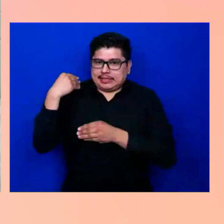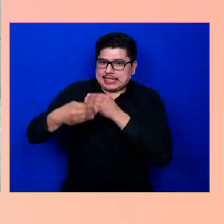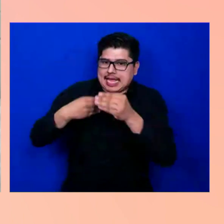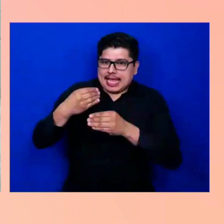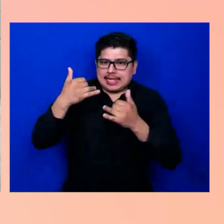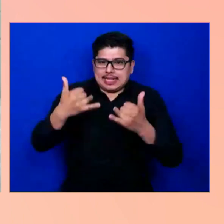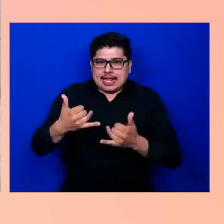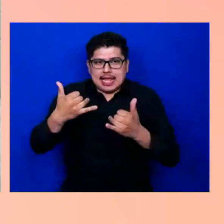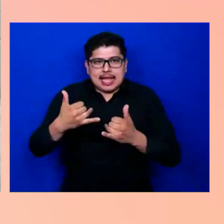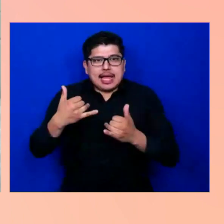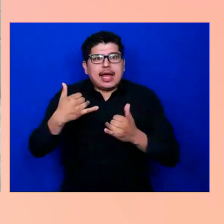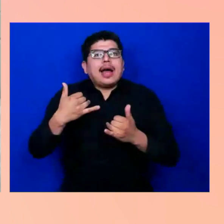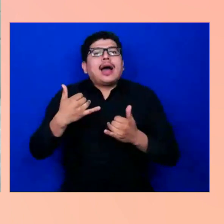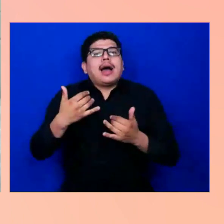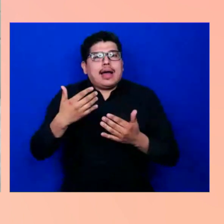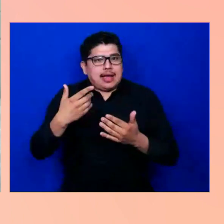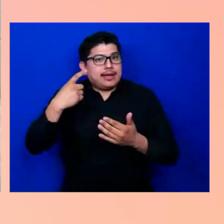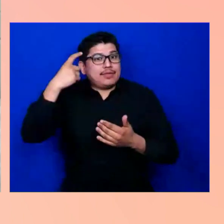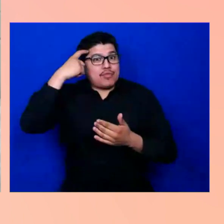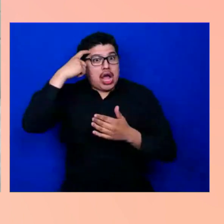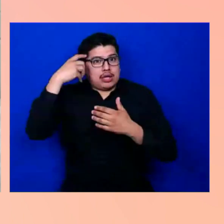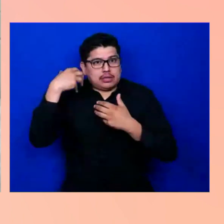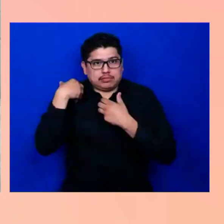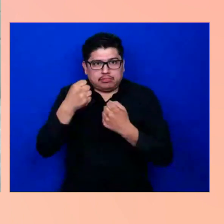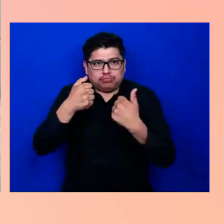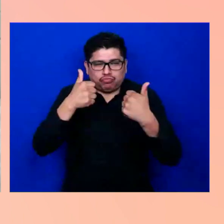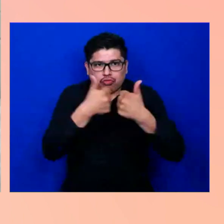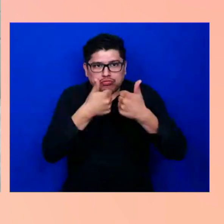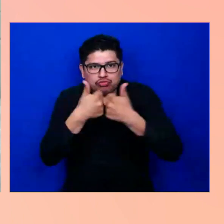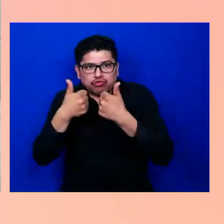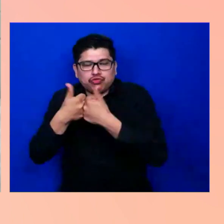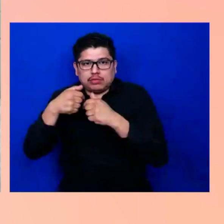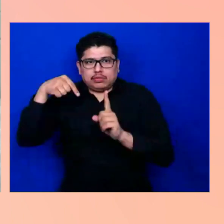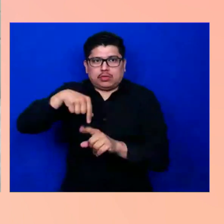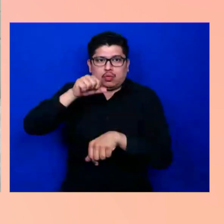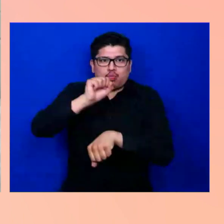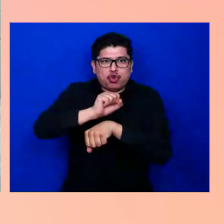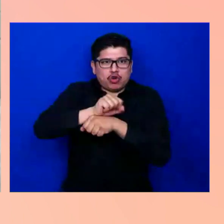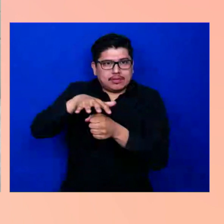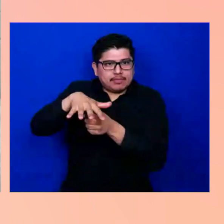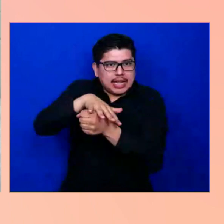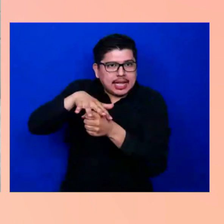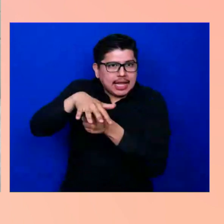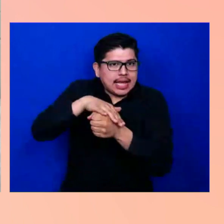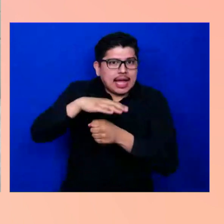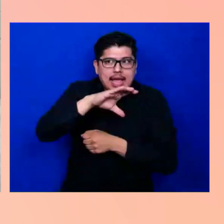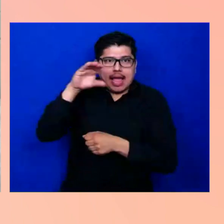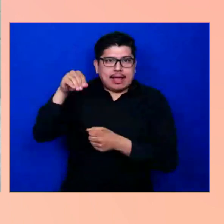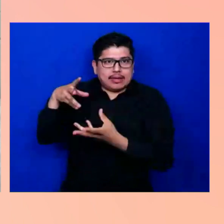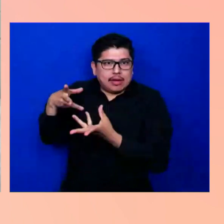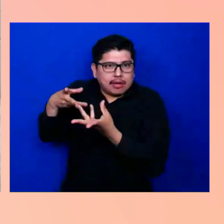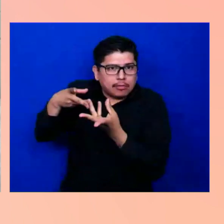companies that are spending over $1 trillion on turnover. It's time to come to terms with